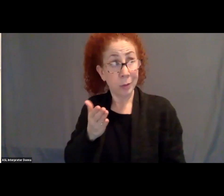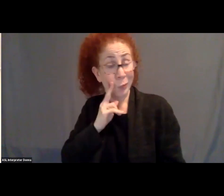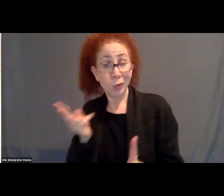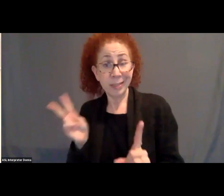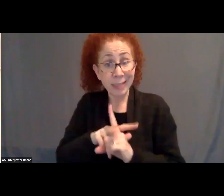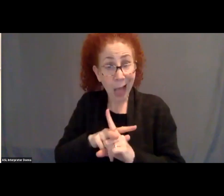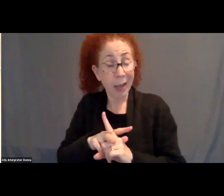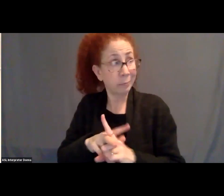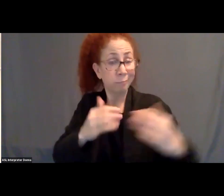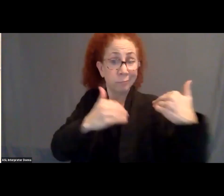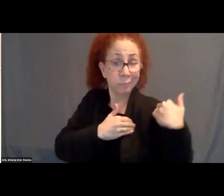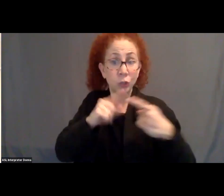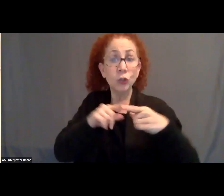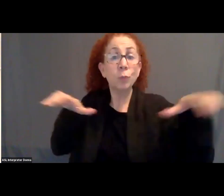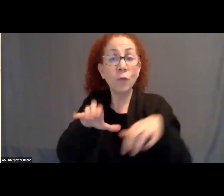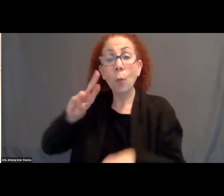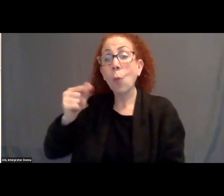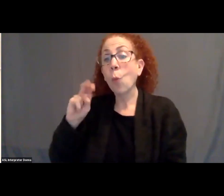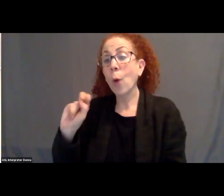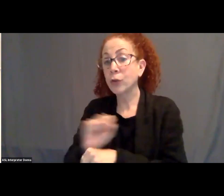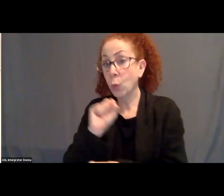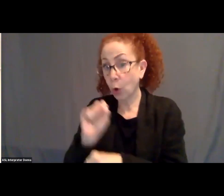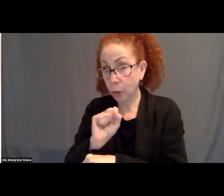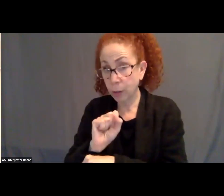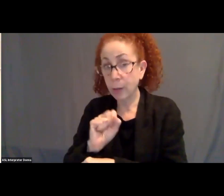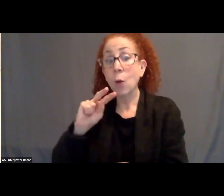to perform wage work, by which their homesteads could